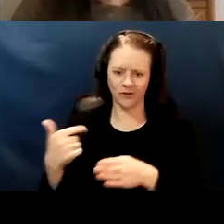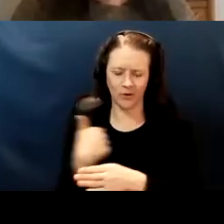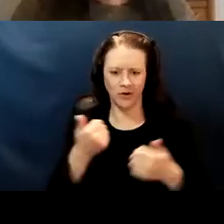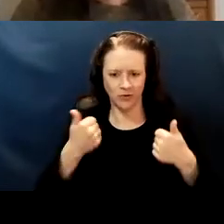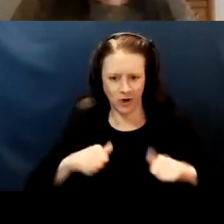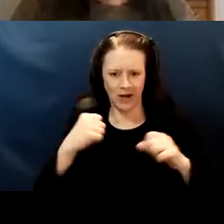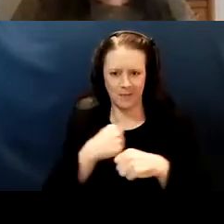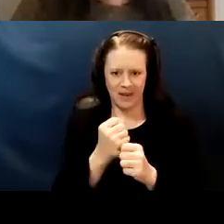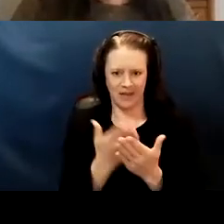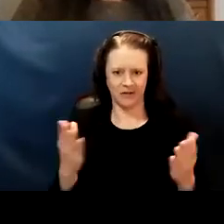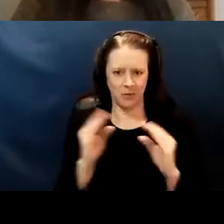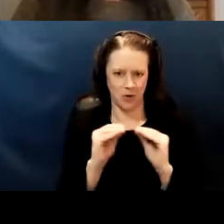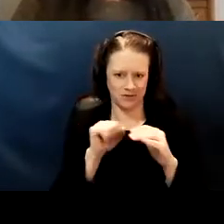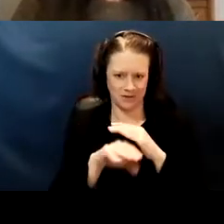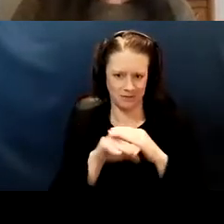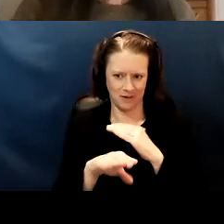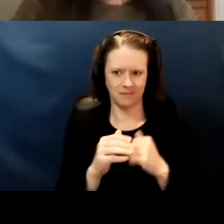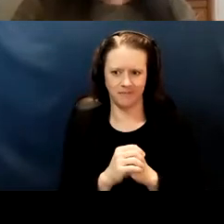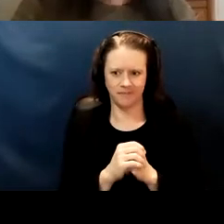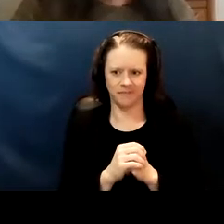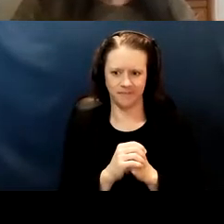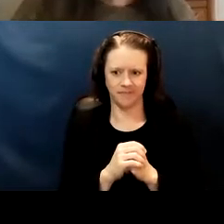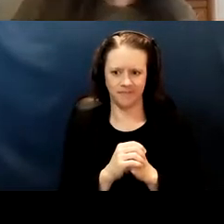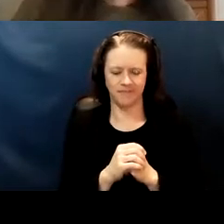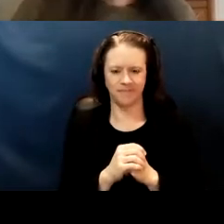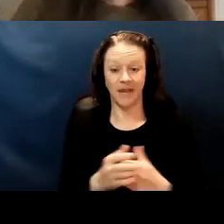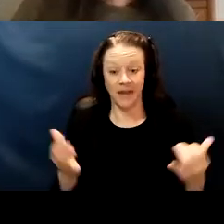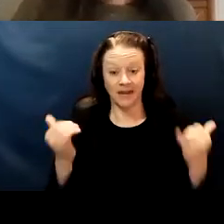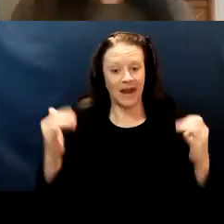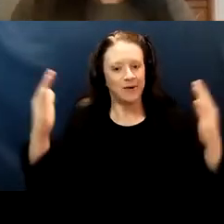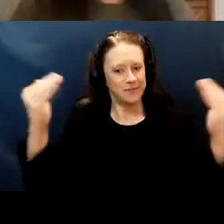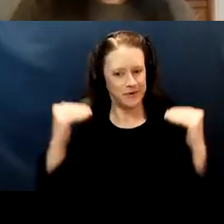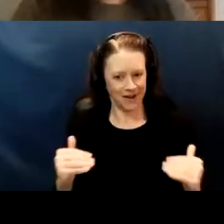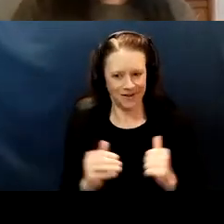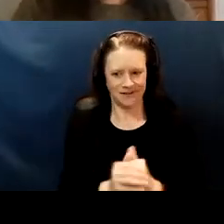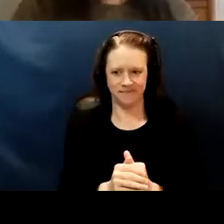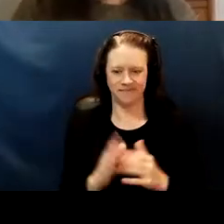more accessible. So...now we will move on, talking about other